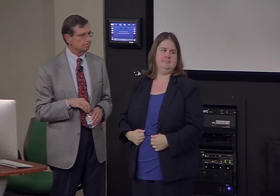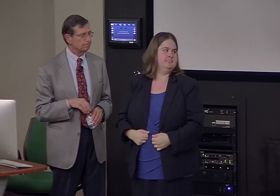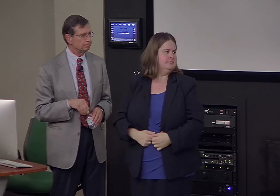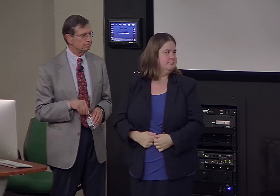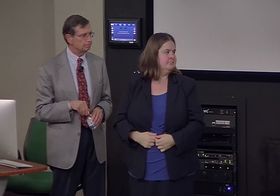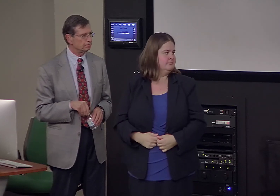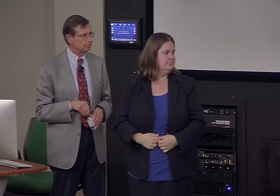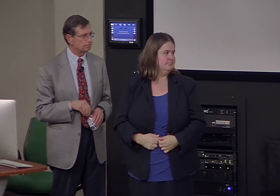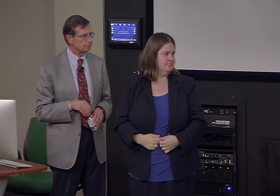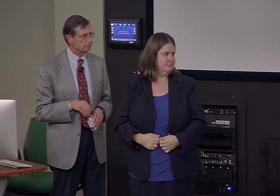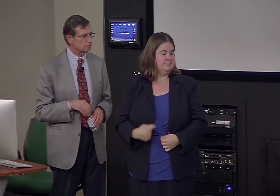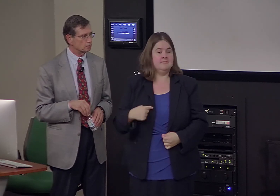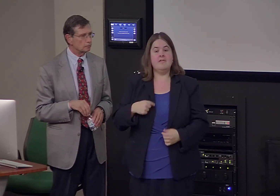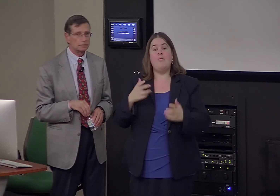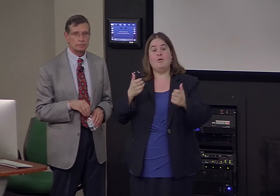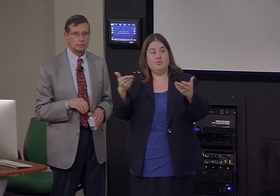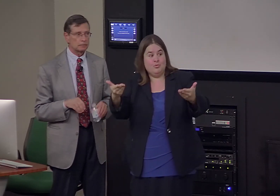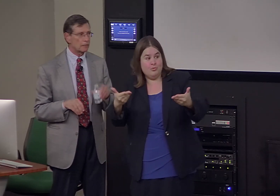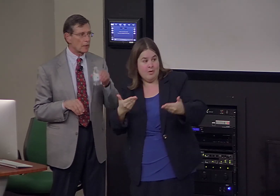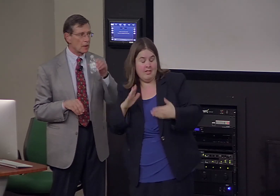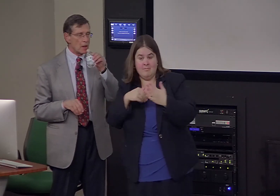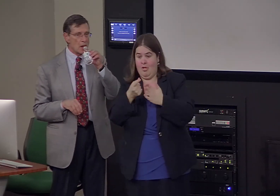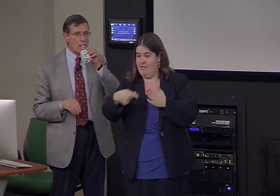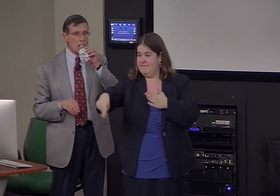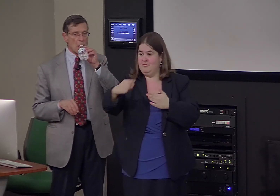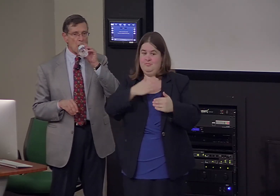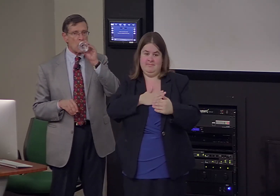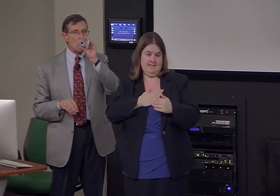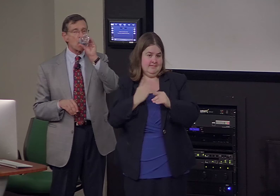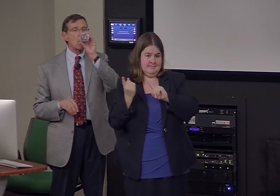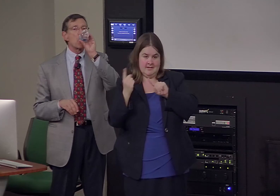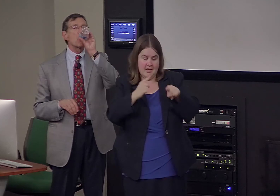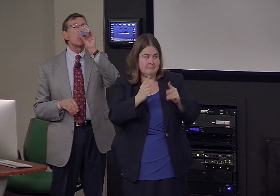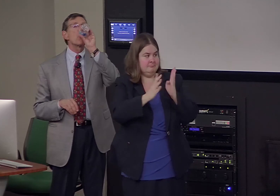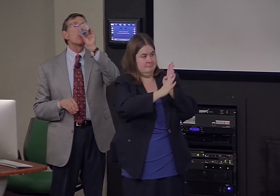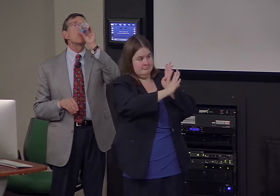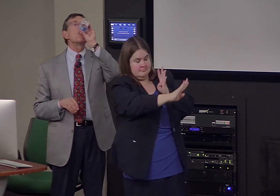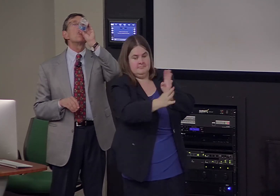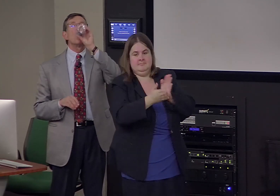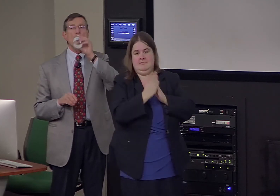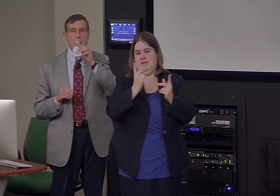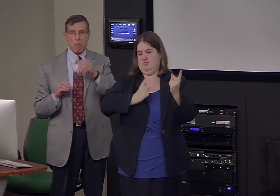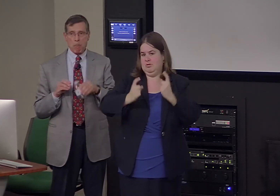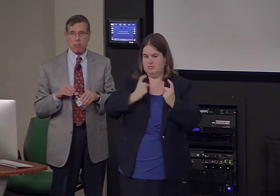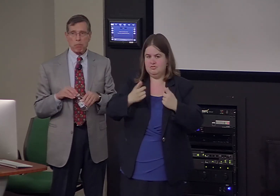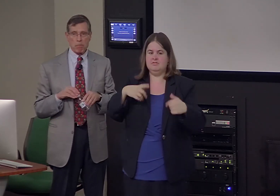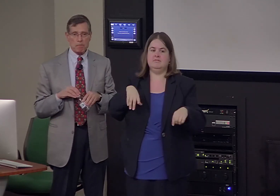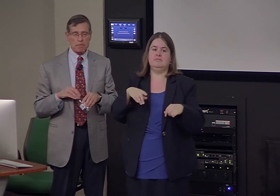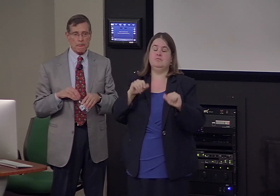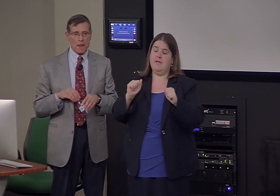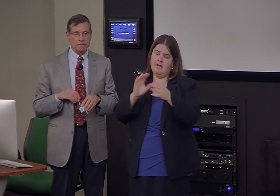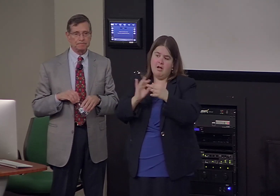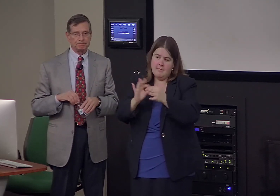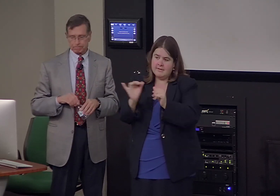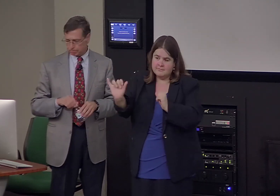I want to welcome everyone to come up and ask a question, give a comment. So please.